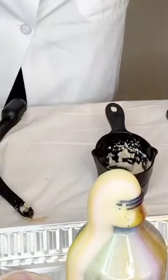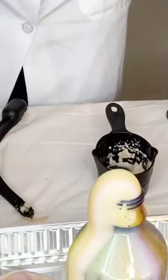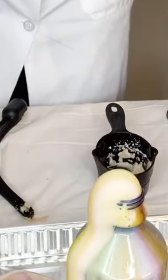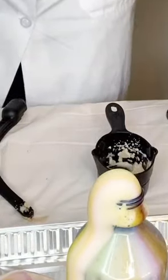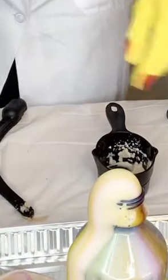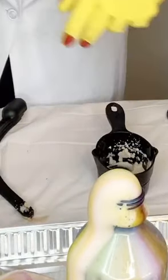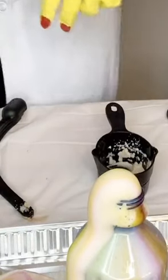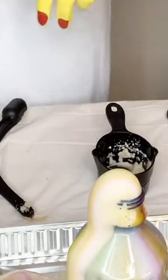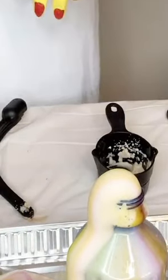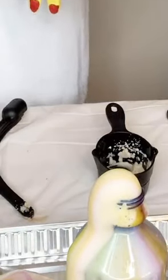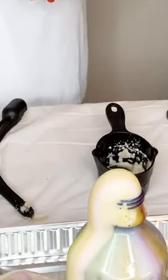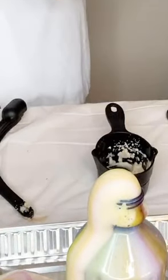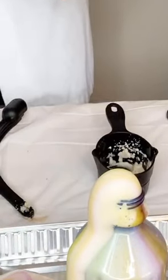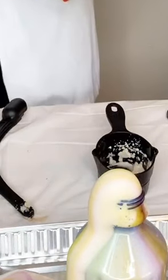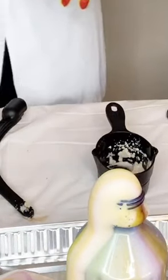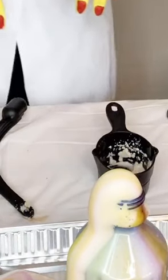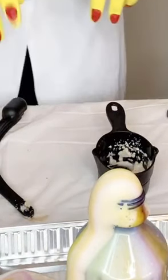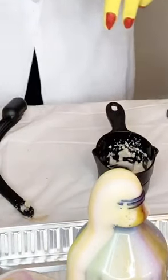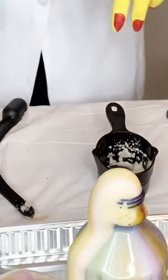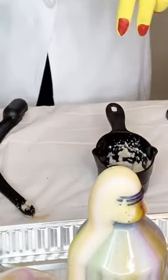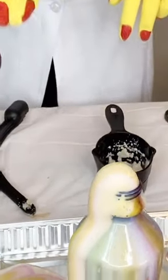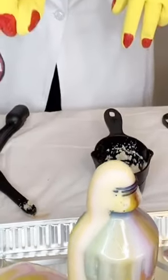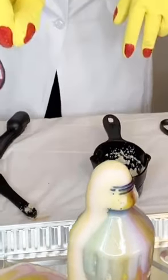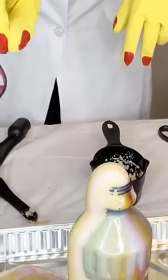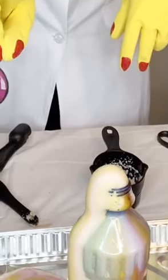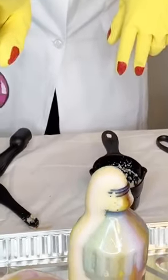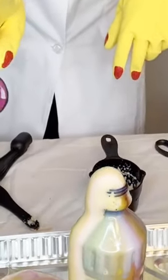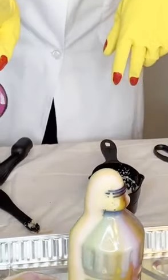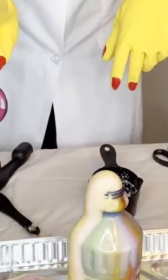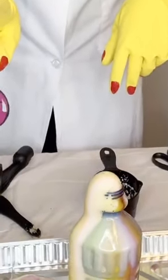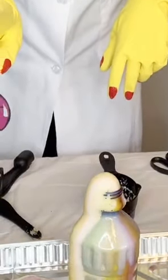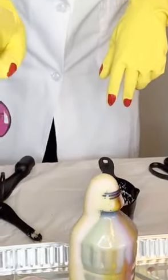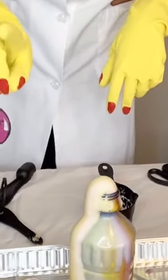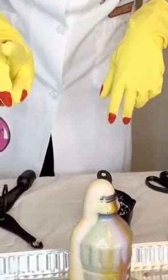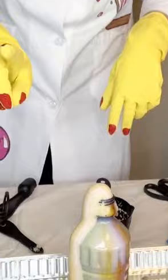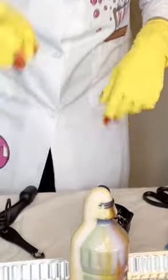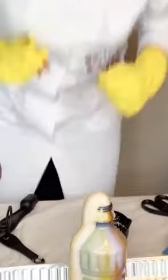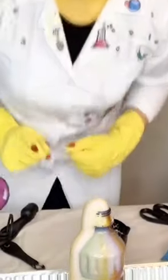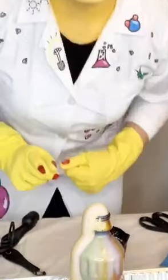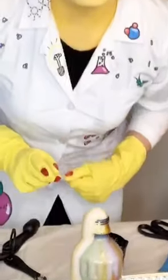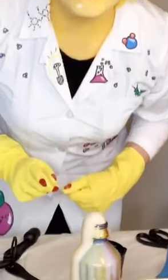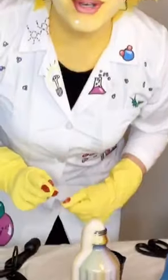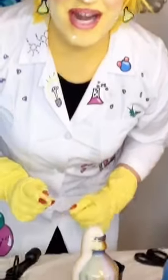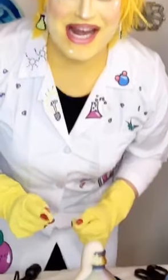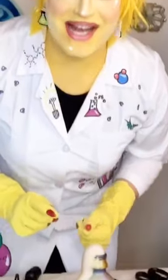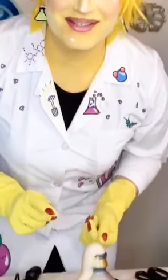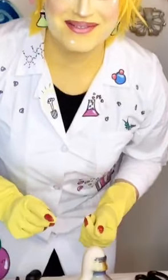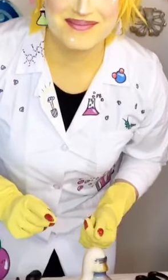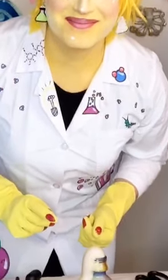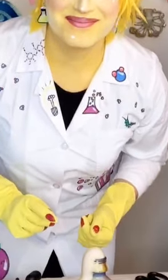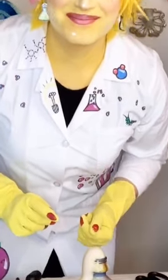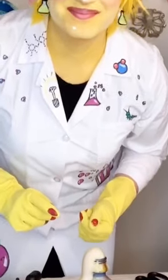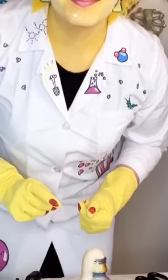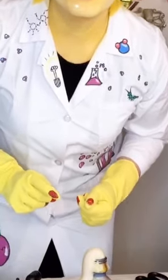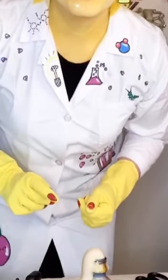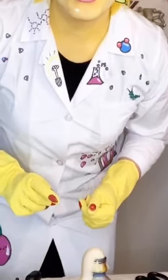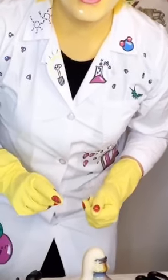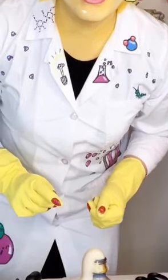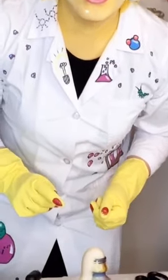use that toothpaste. But, like I said. Do not eat it! Do not eat it! CALI: Do not eat it! Because you're not an elephant! CALI: You're not,